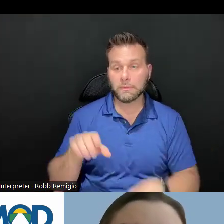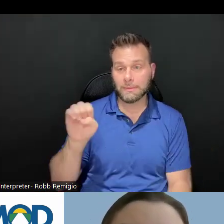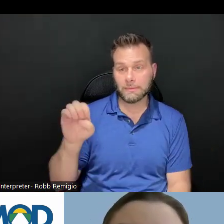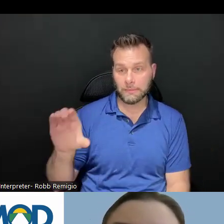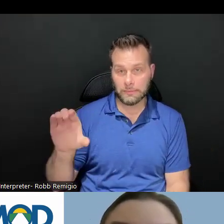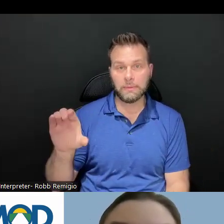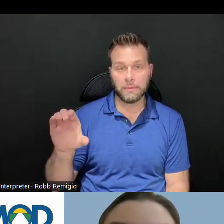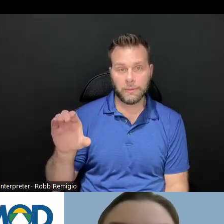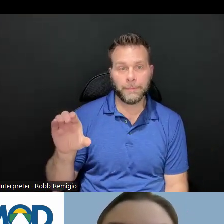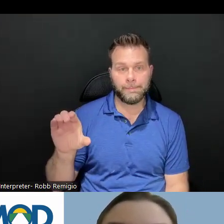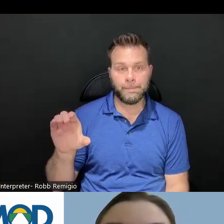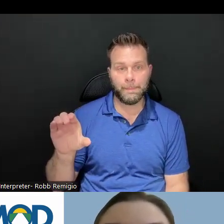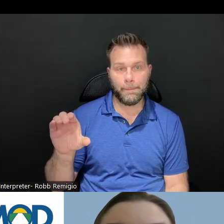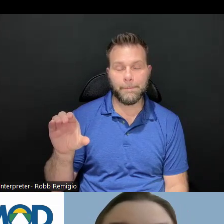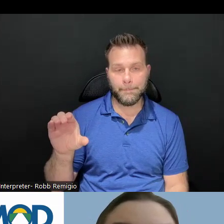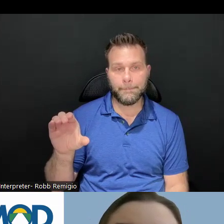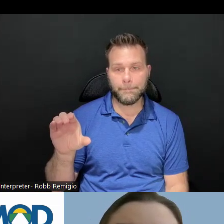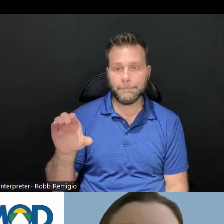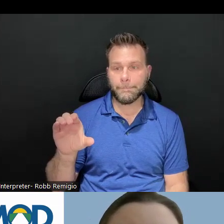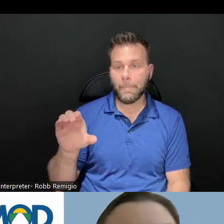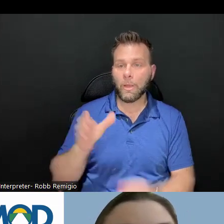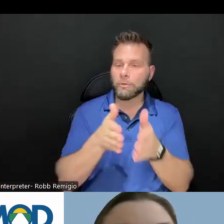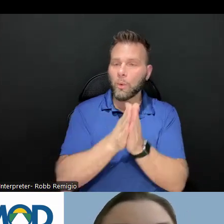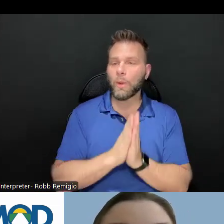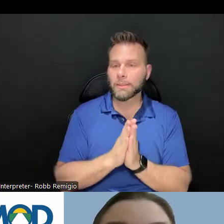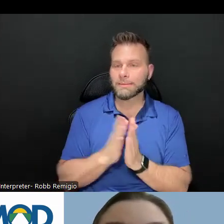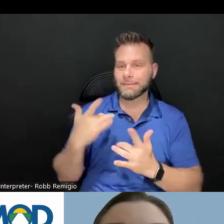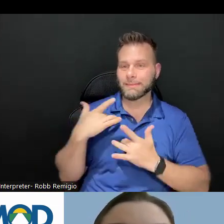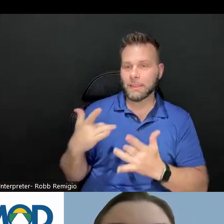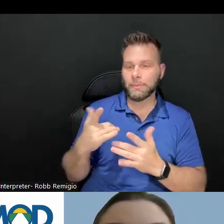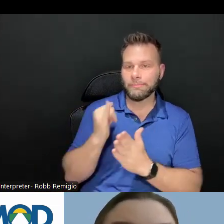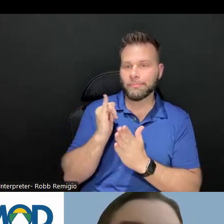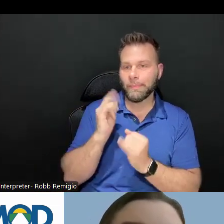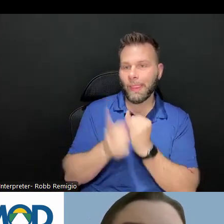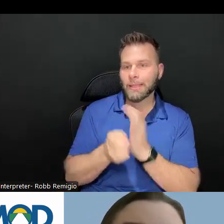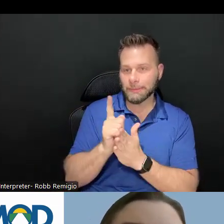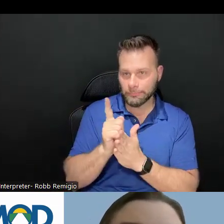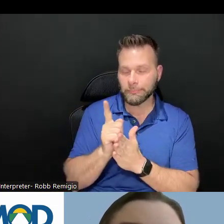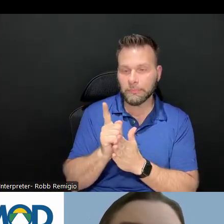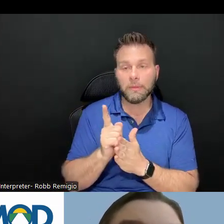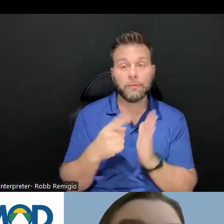Effective communication requests are very frequently on the spot requests, such as the